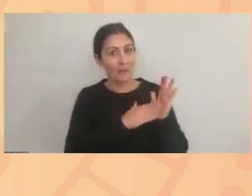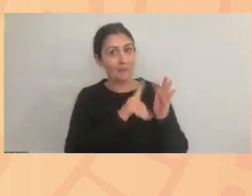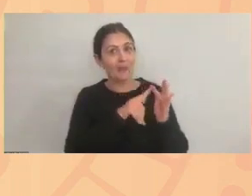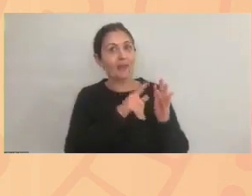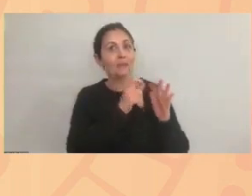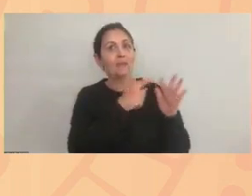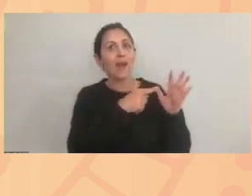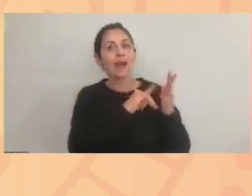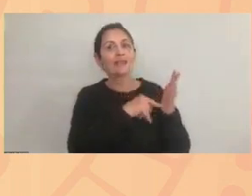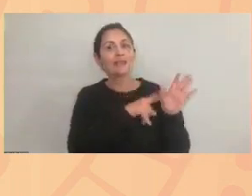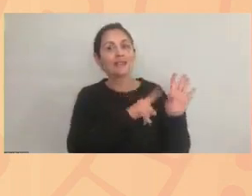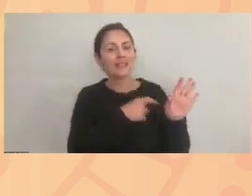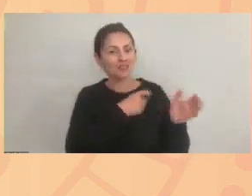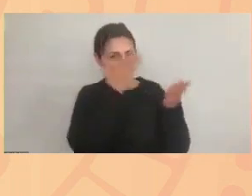It's an honour to be here.